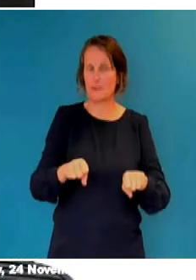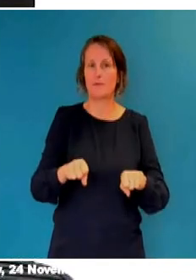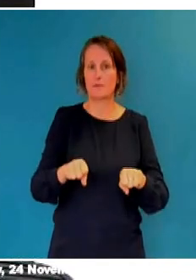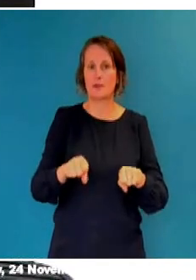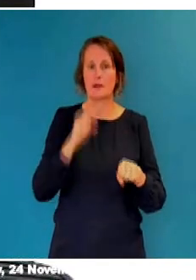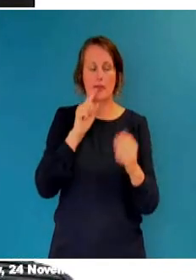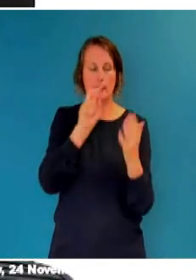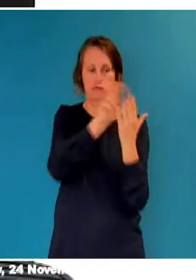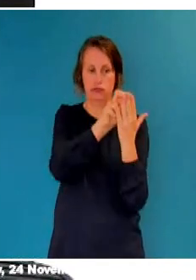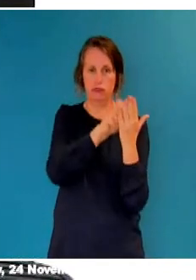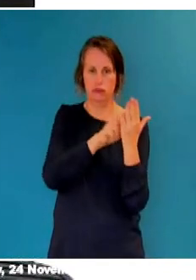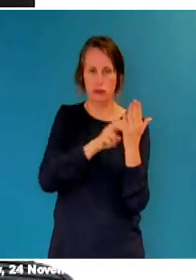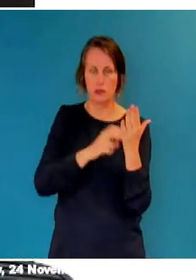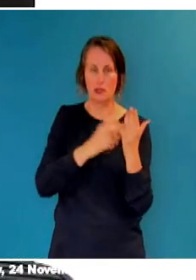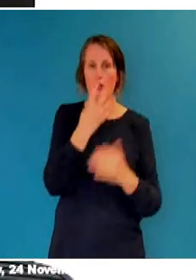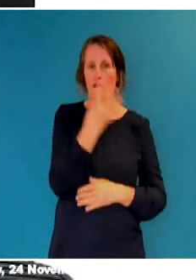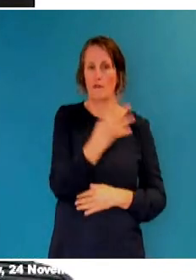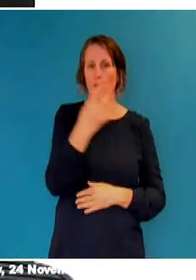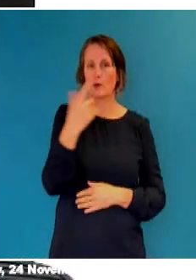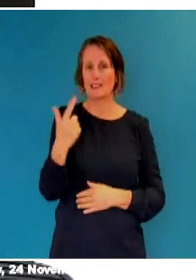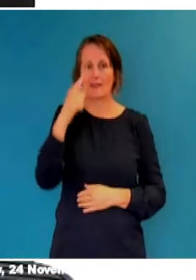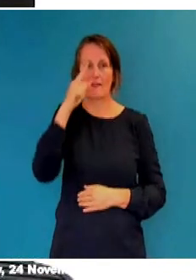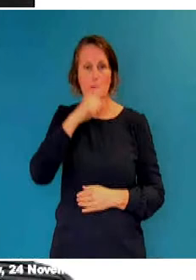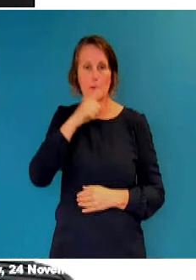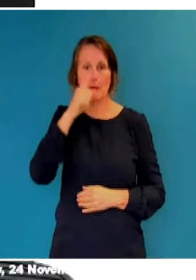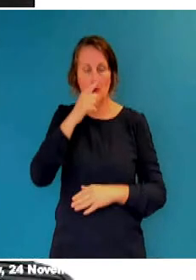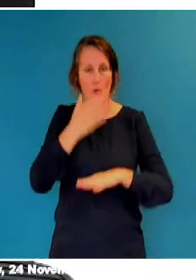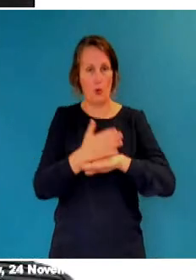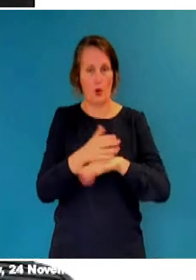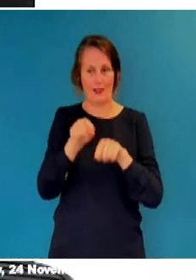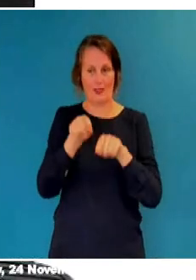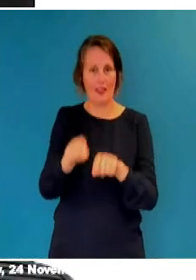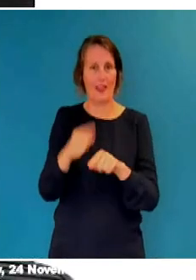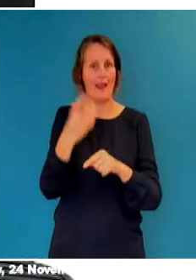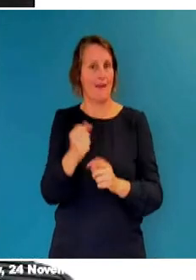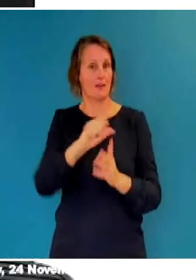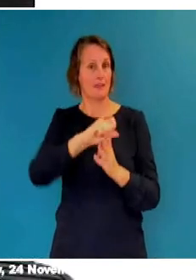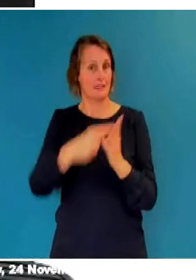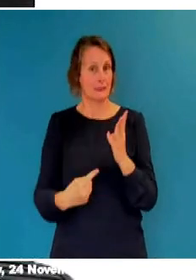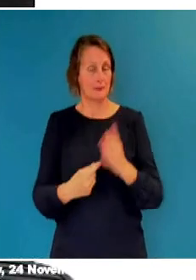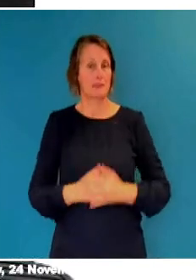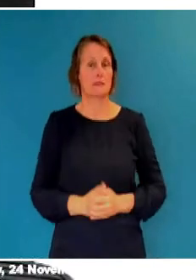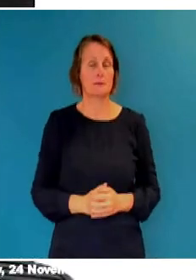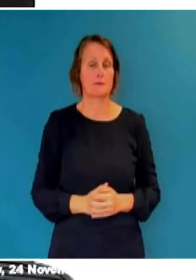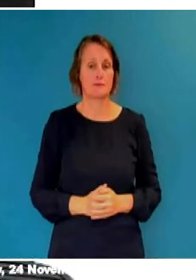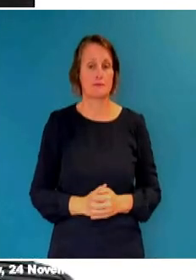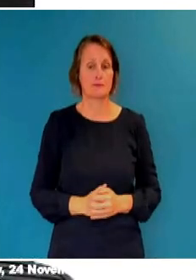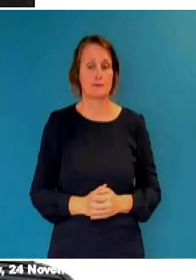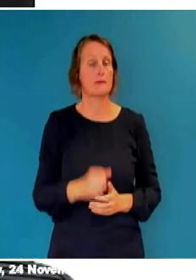47 people who identify as a person with a disability? Yes.